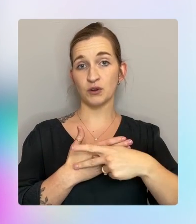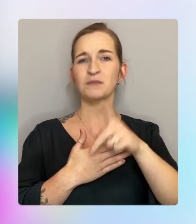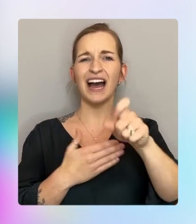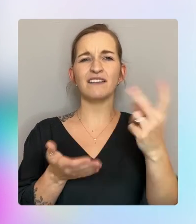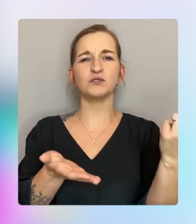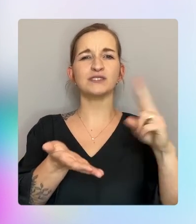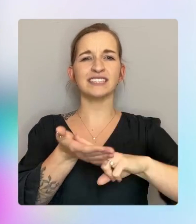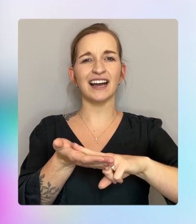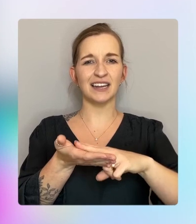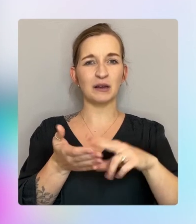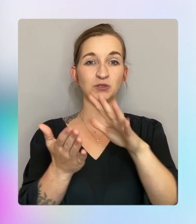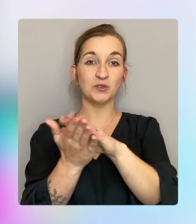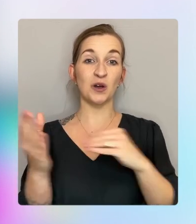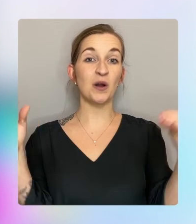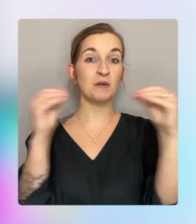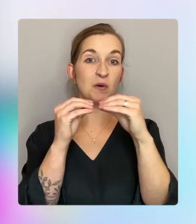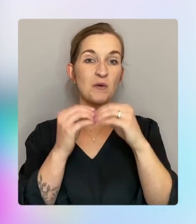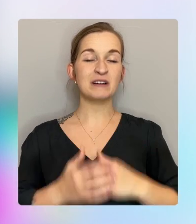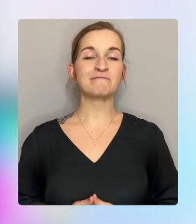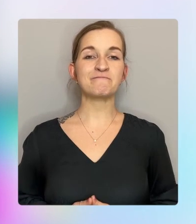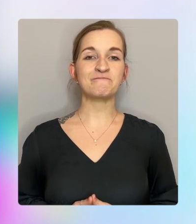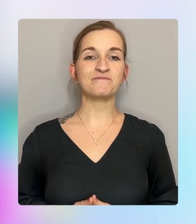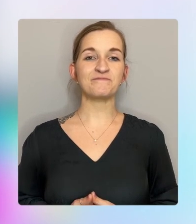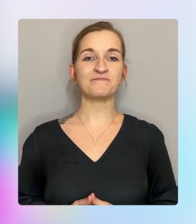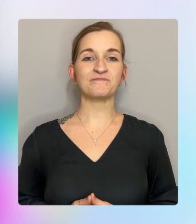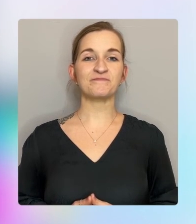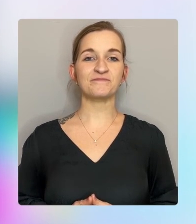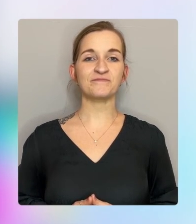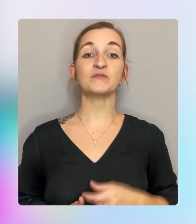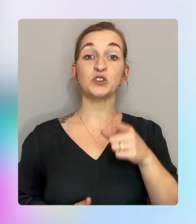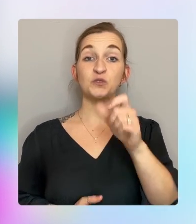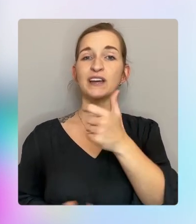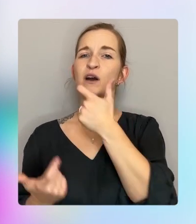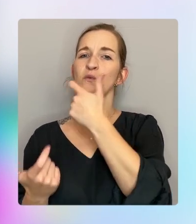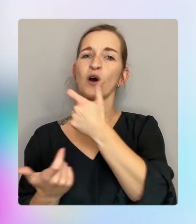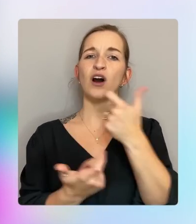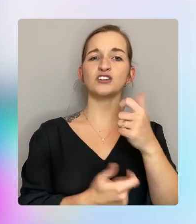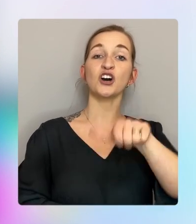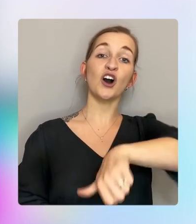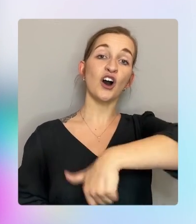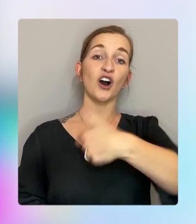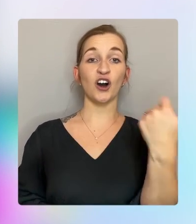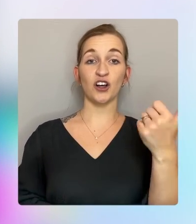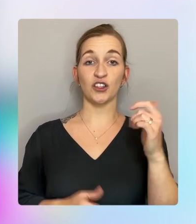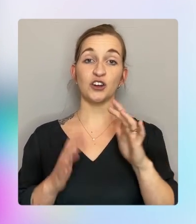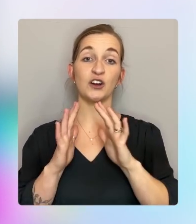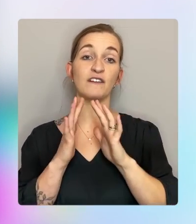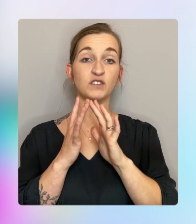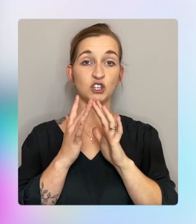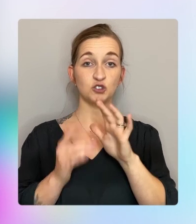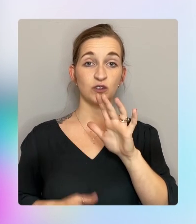You'll need to sign up to learn more and get access. You can also watch our other Connect session, Building Advanced Virtual Objects